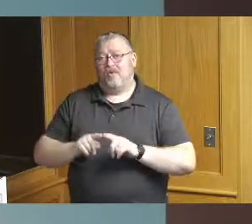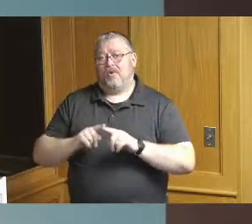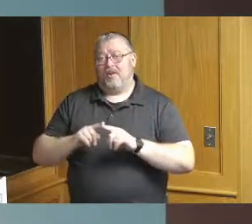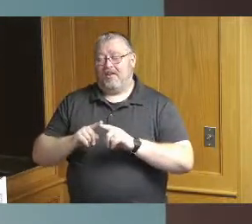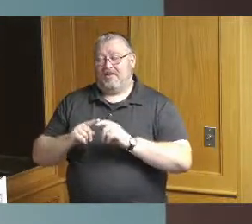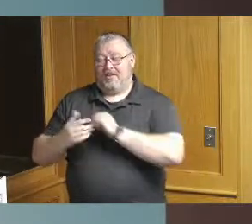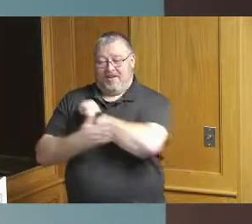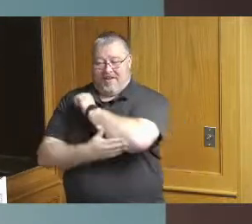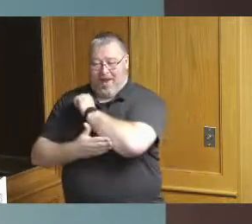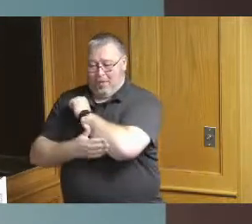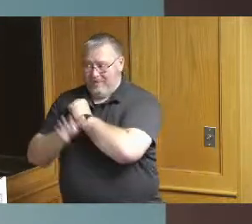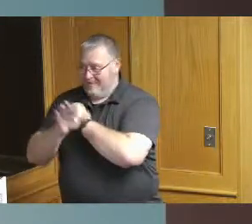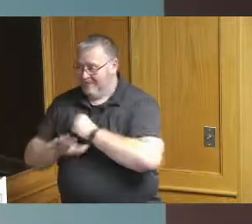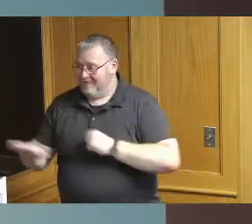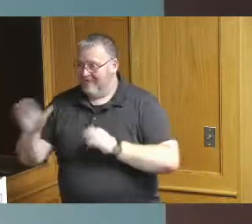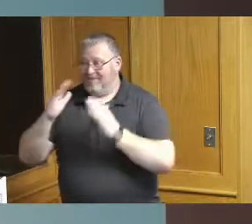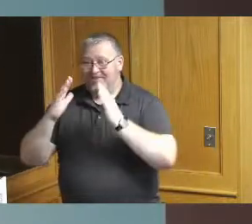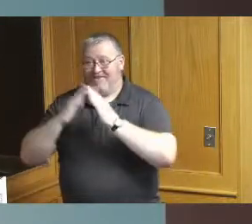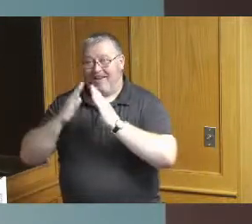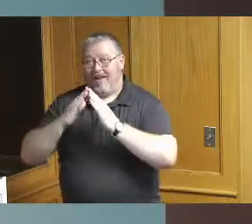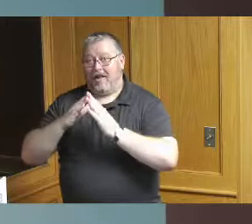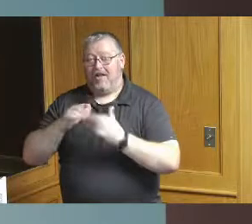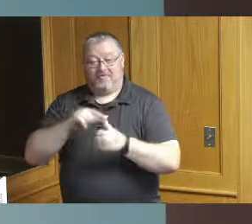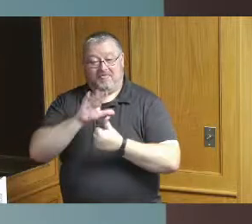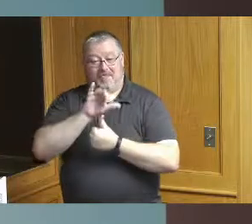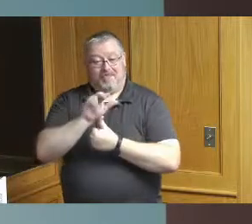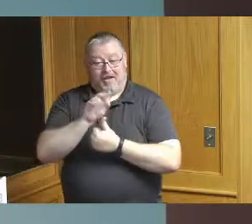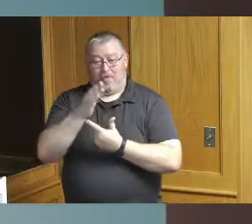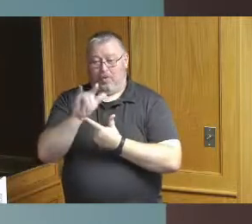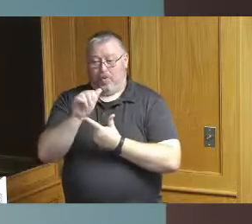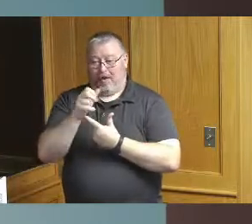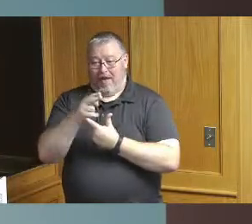cincinnati blue ash sycamore township who are participating those things